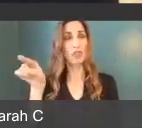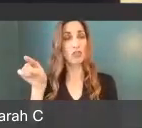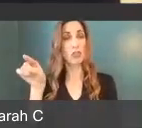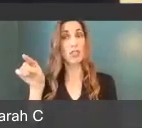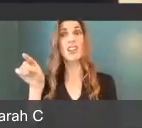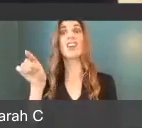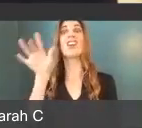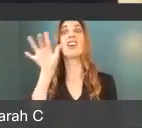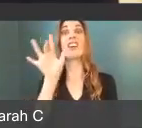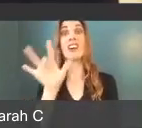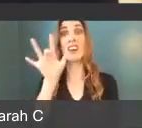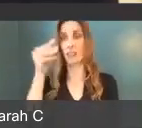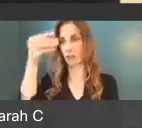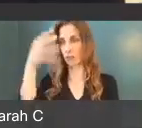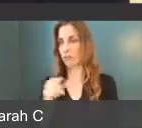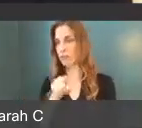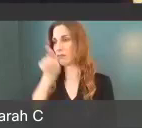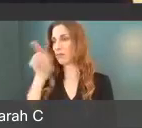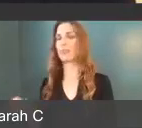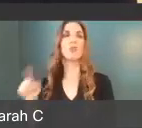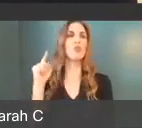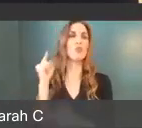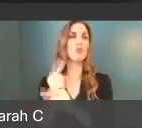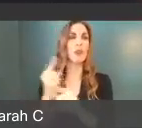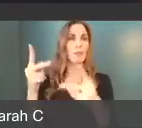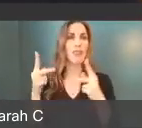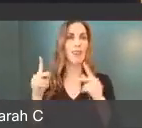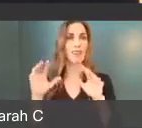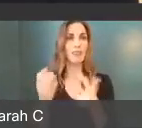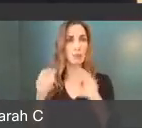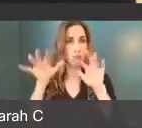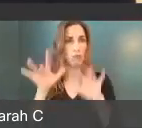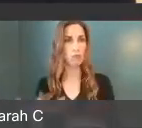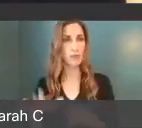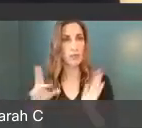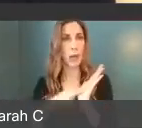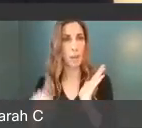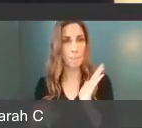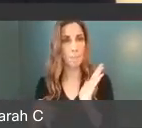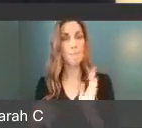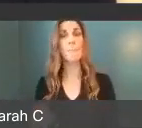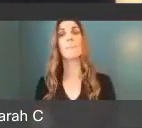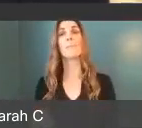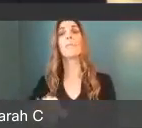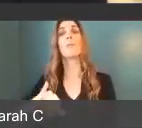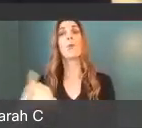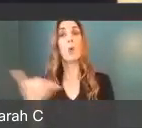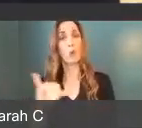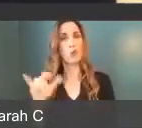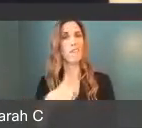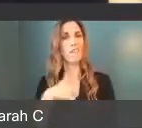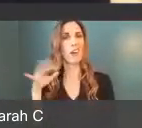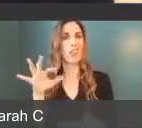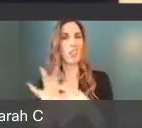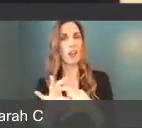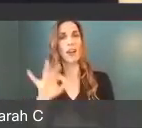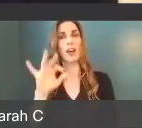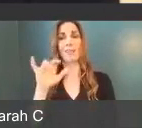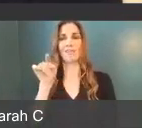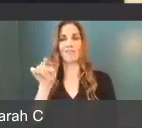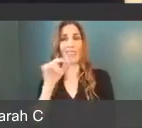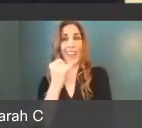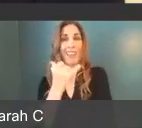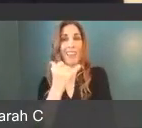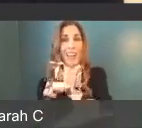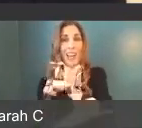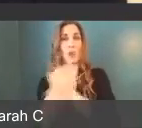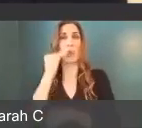to the proper page. You can also find this page linked on the County's homepage at www.montcopa.org.